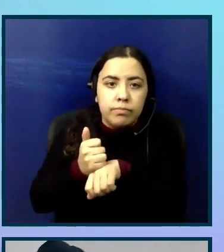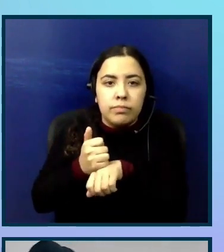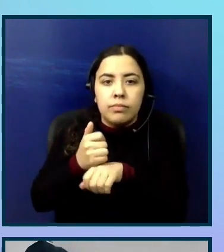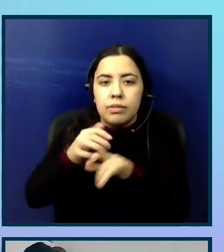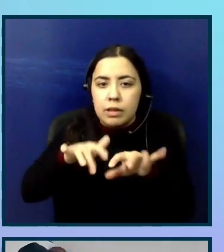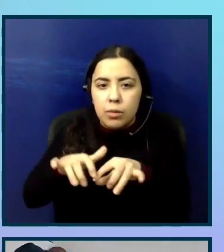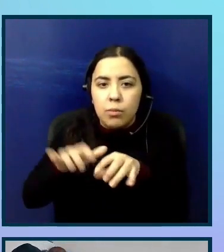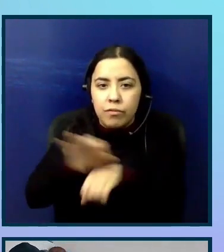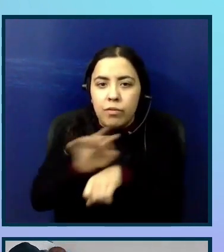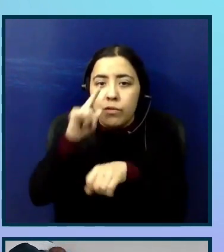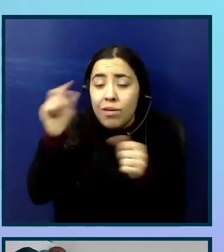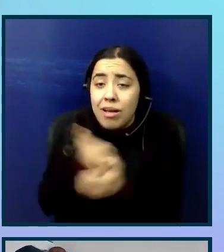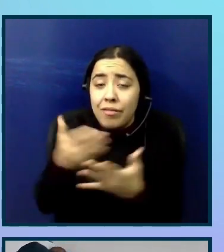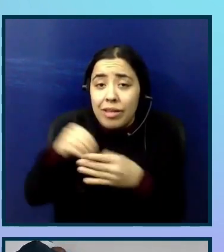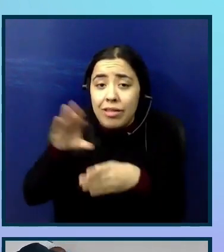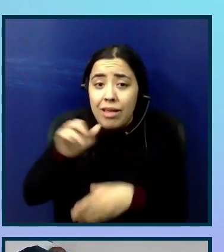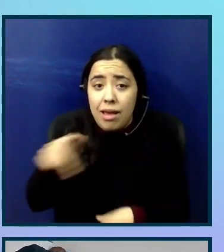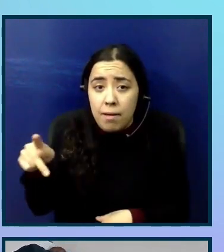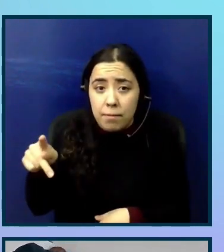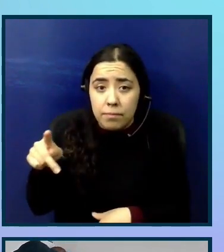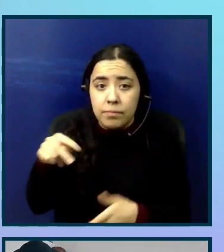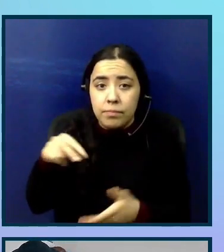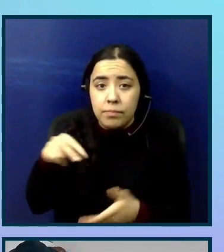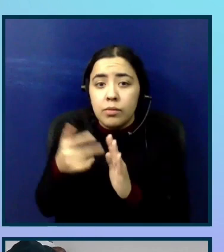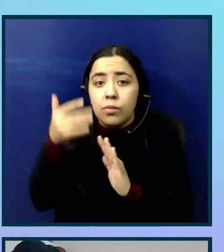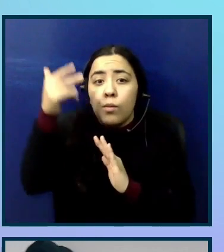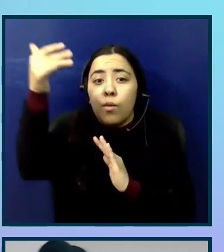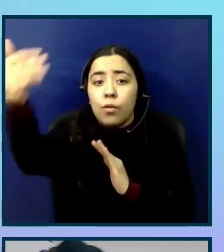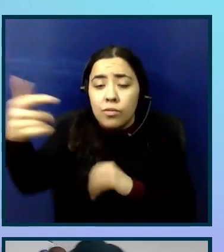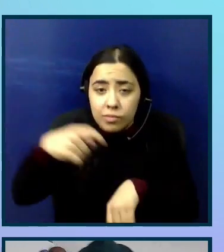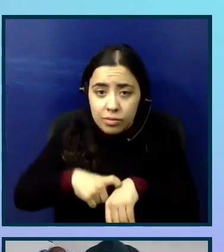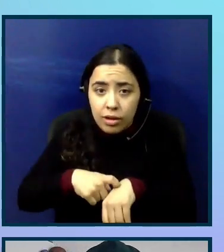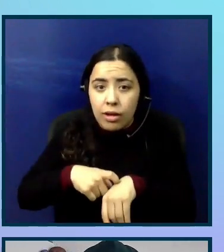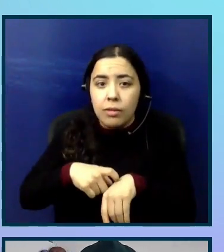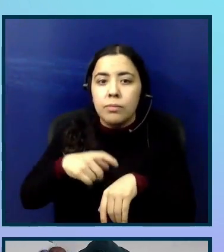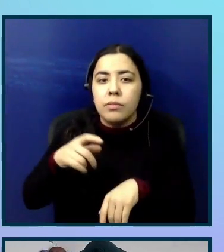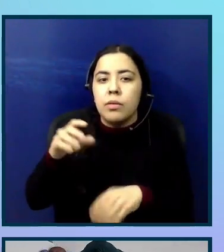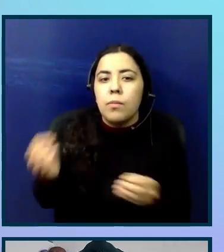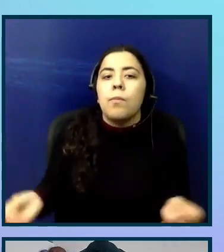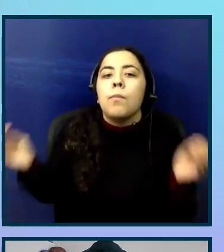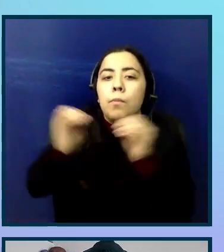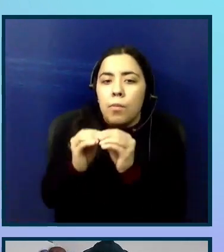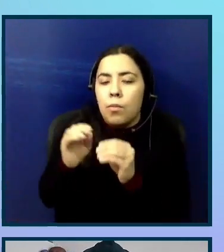of semantic HTML over time. If you all don't believe me, let me tell you right now.